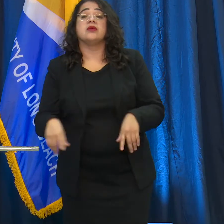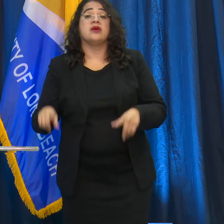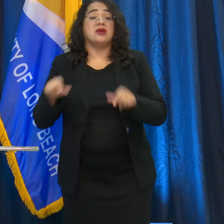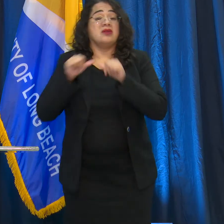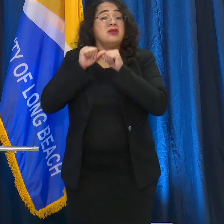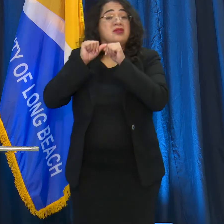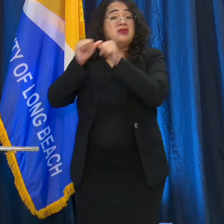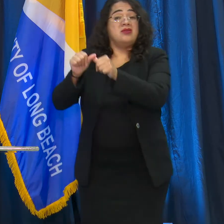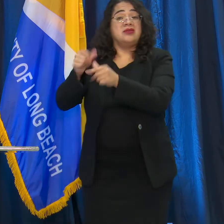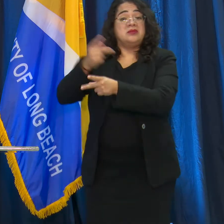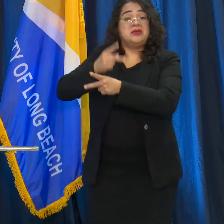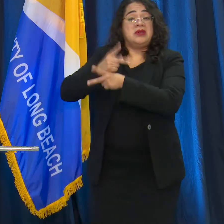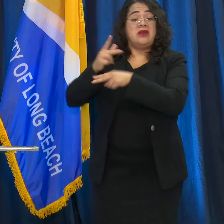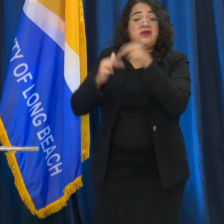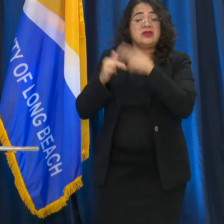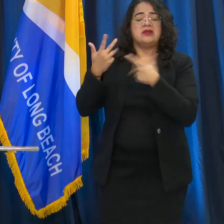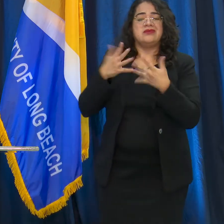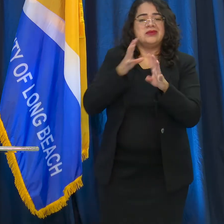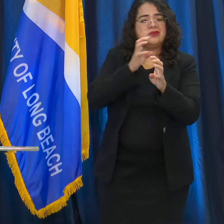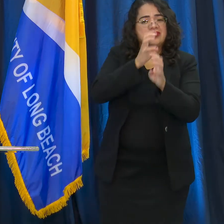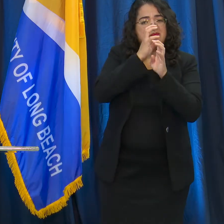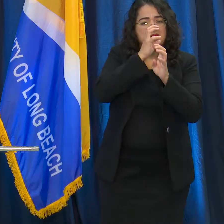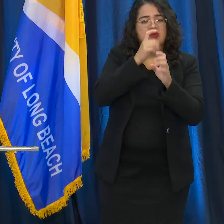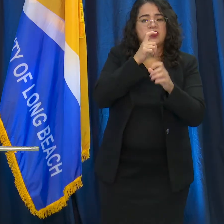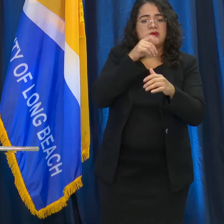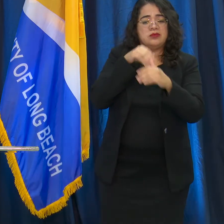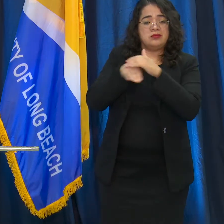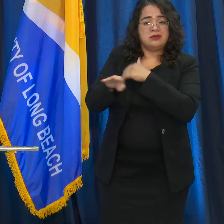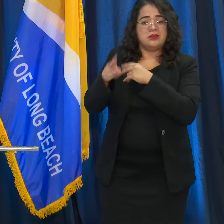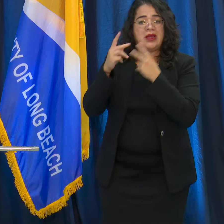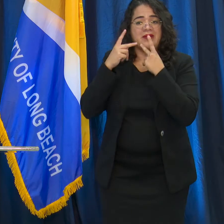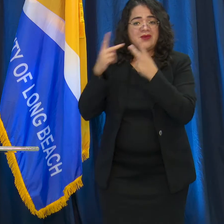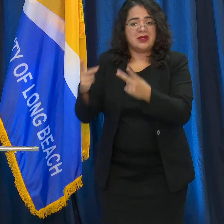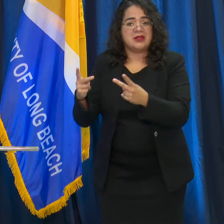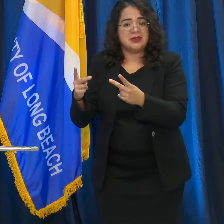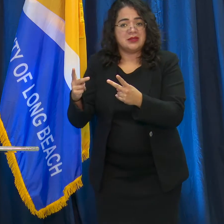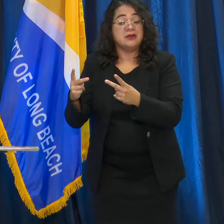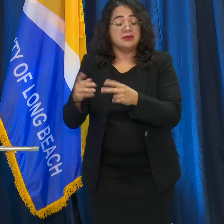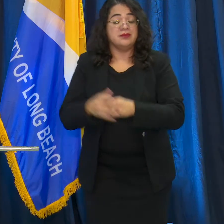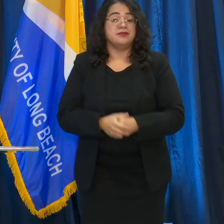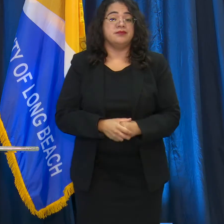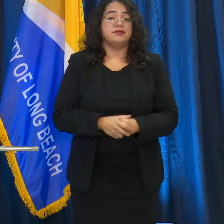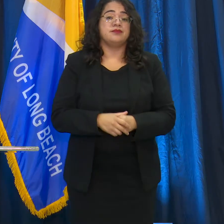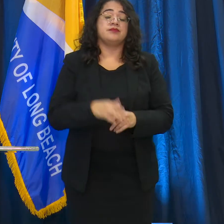requirements about who is allowed in, and then they do temperature taking and